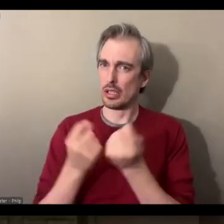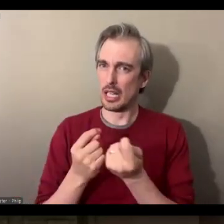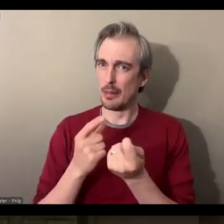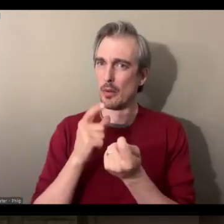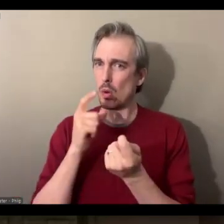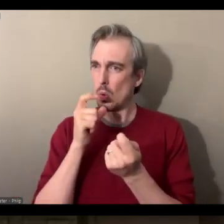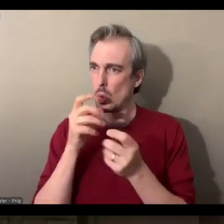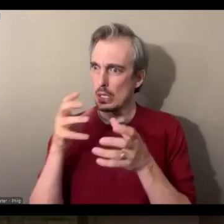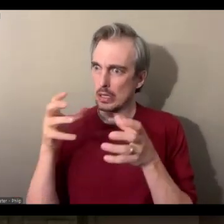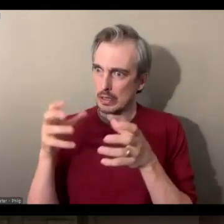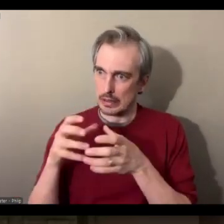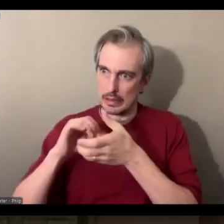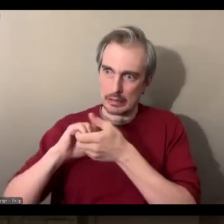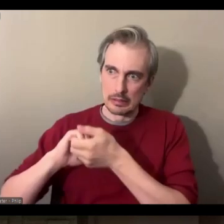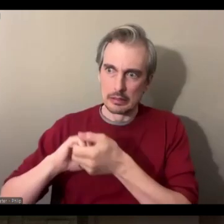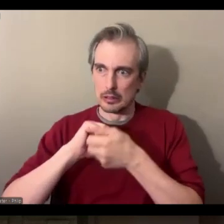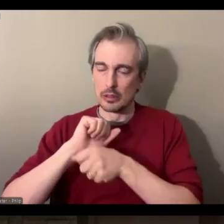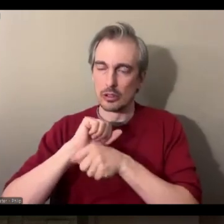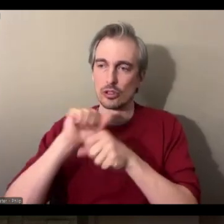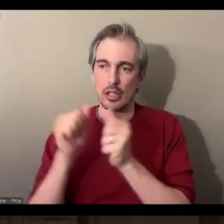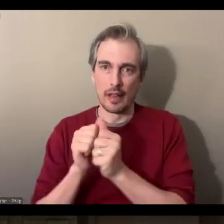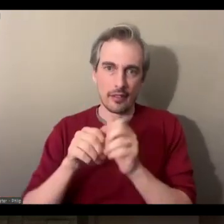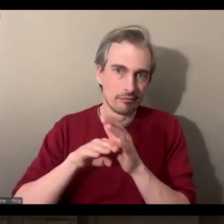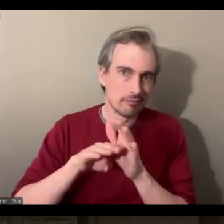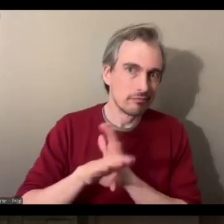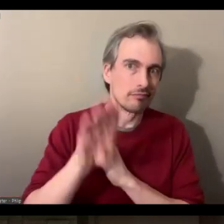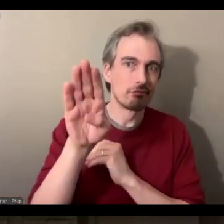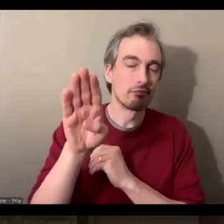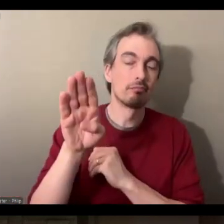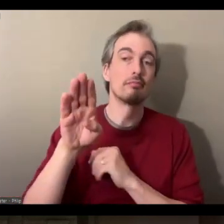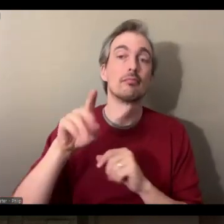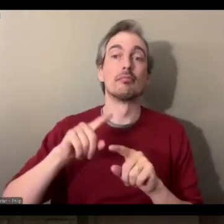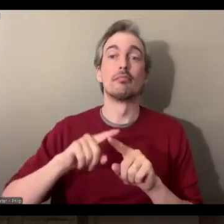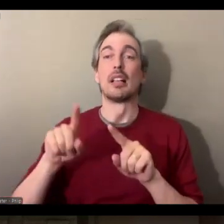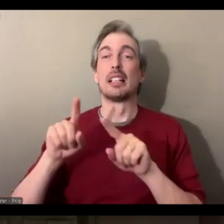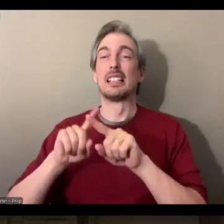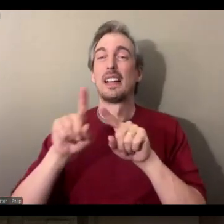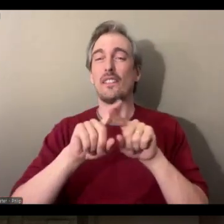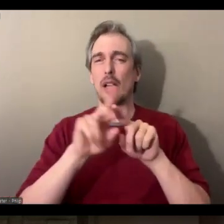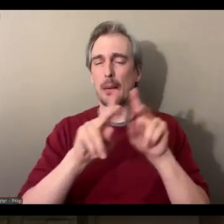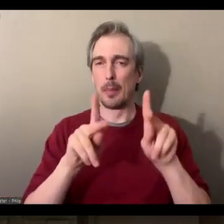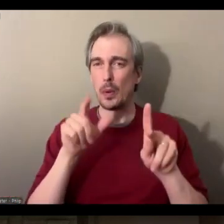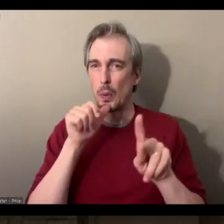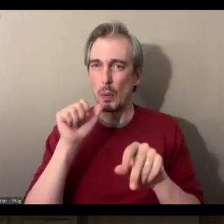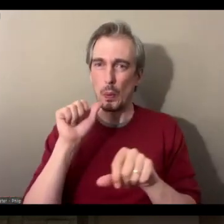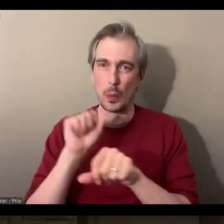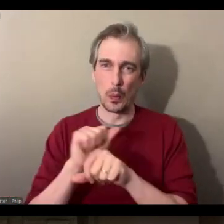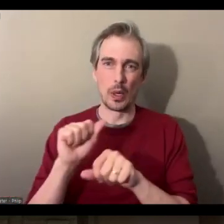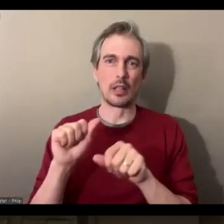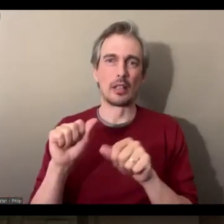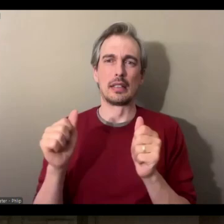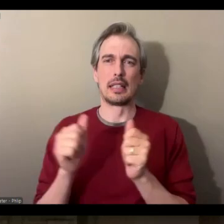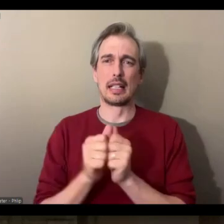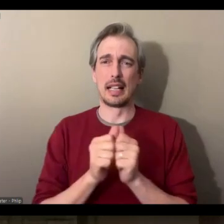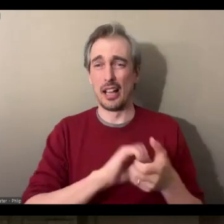the different stakeholders across departments of a performing arts organization that in so many ways